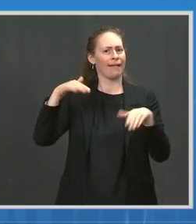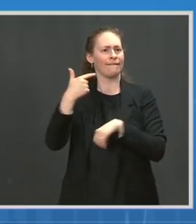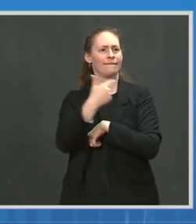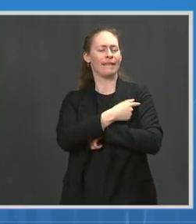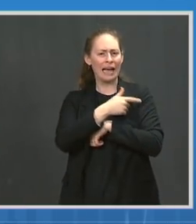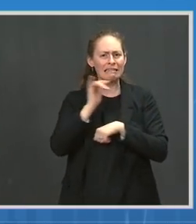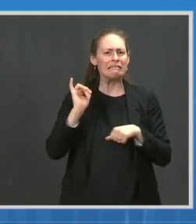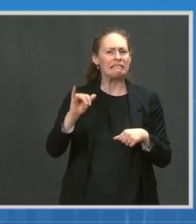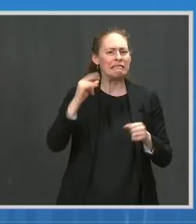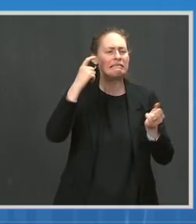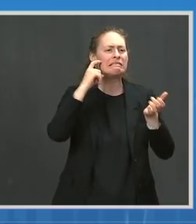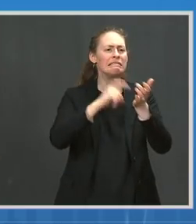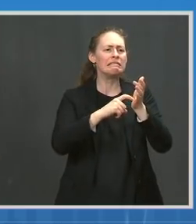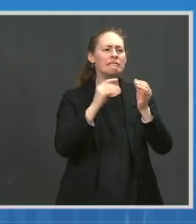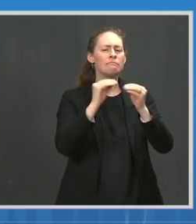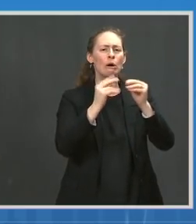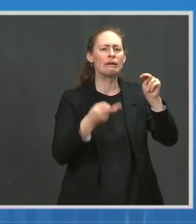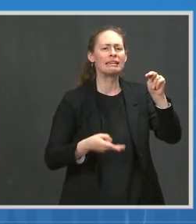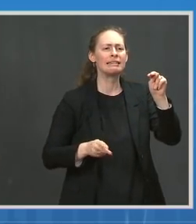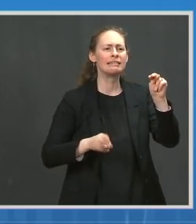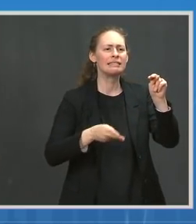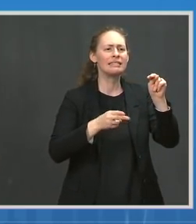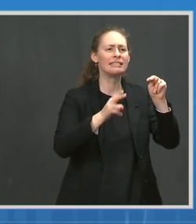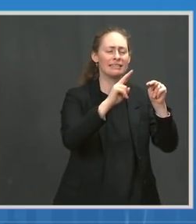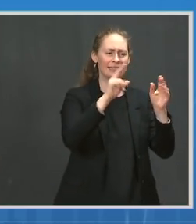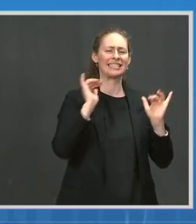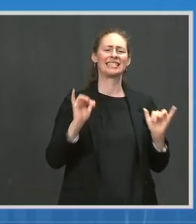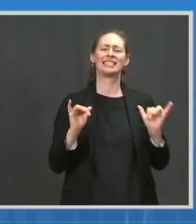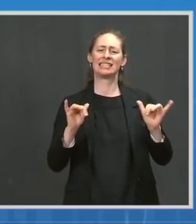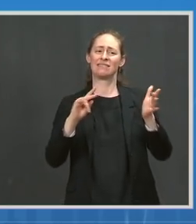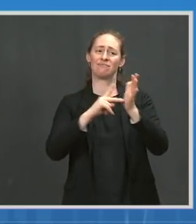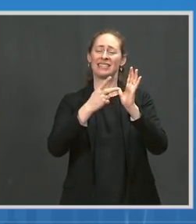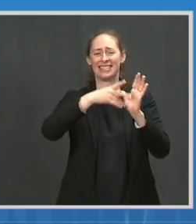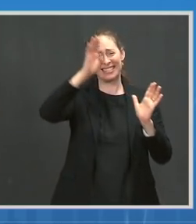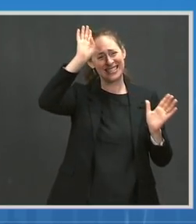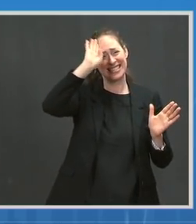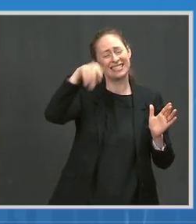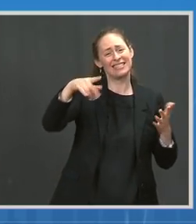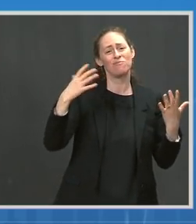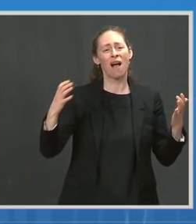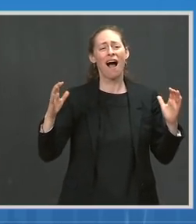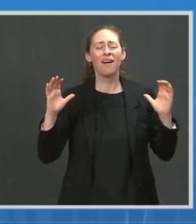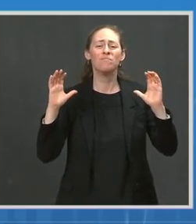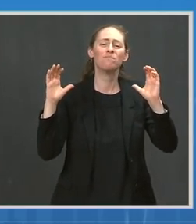Just like all of you, I want to get back to doing the things I love with family and friends